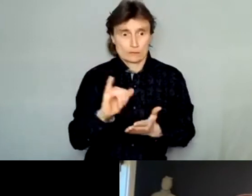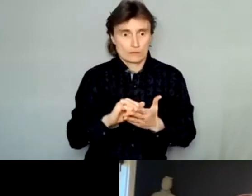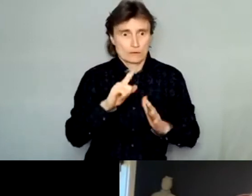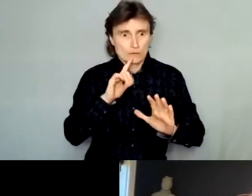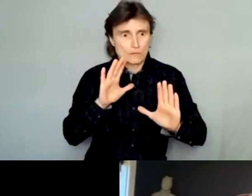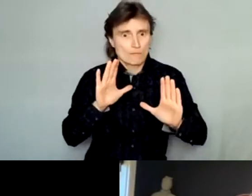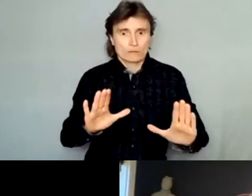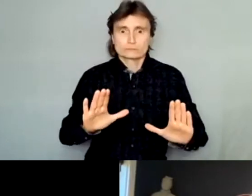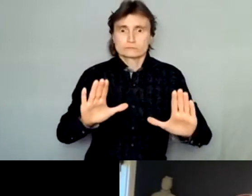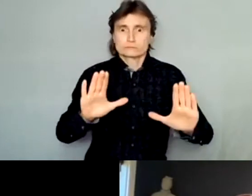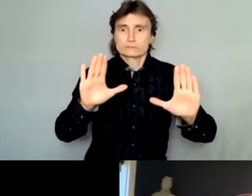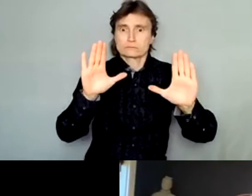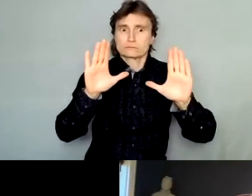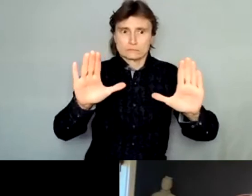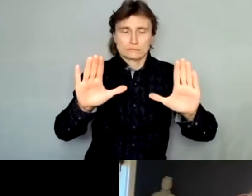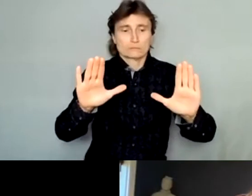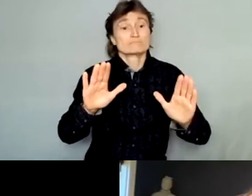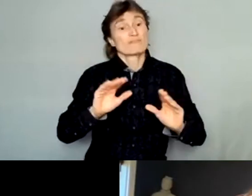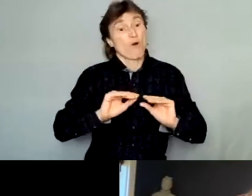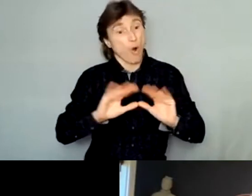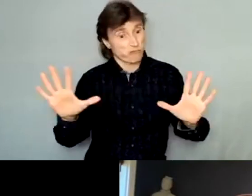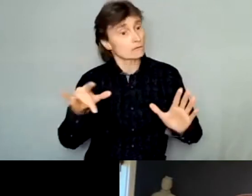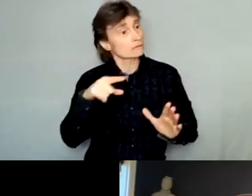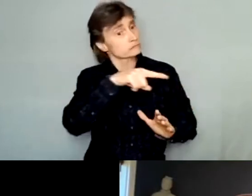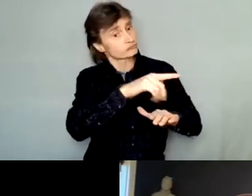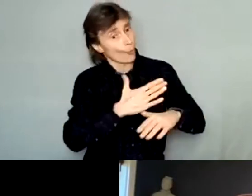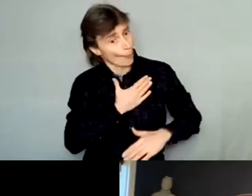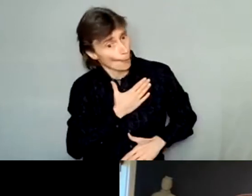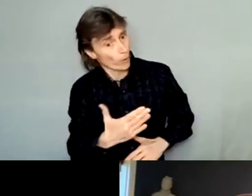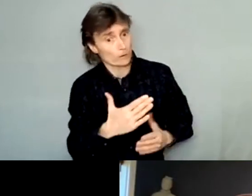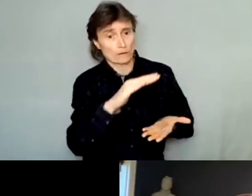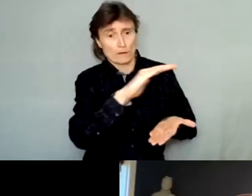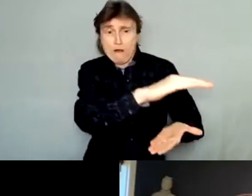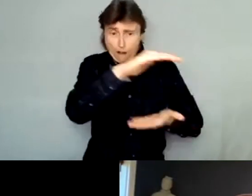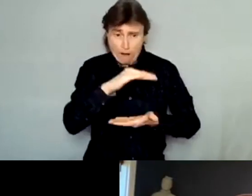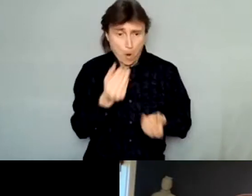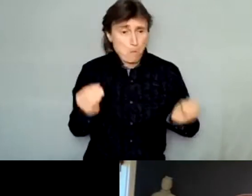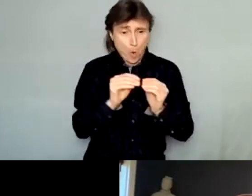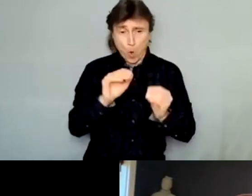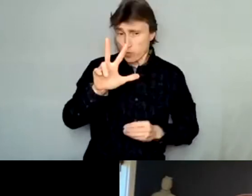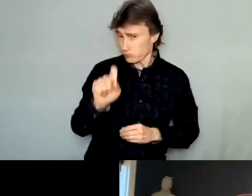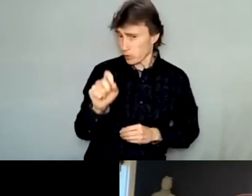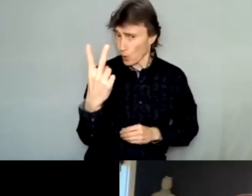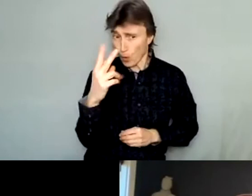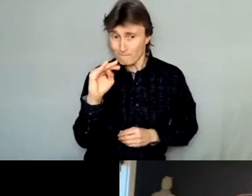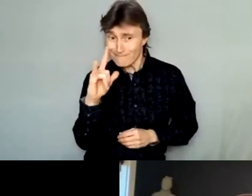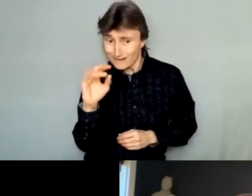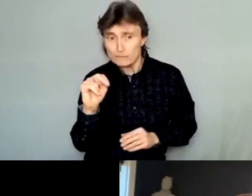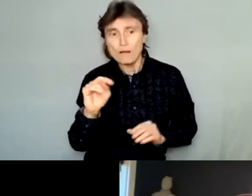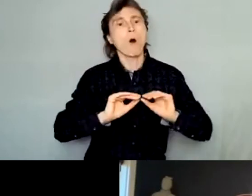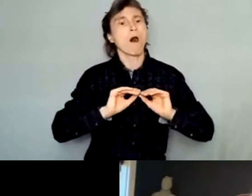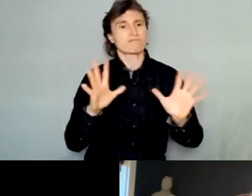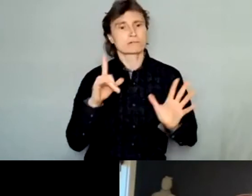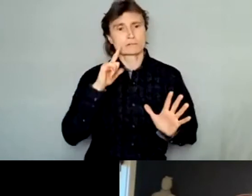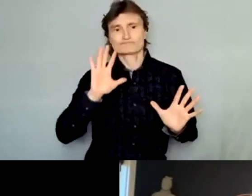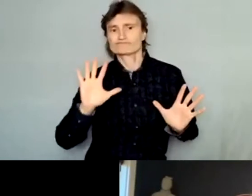I think it is a tribute to all of the good work that all of you lead and support and